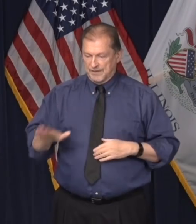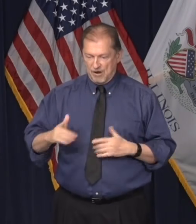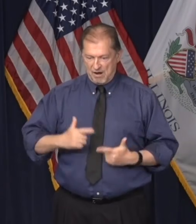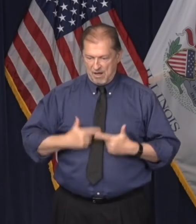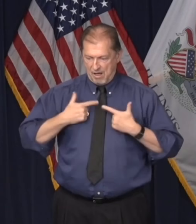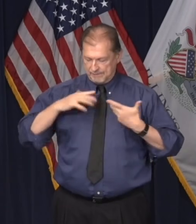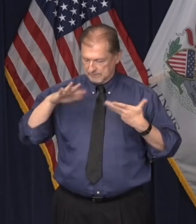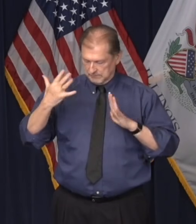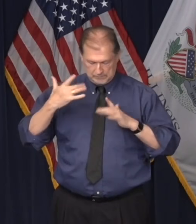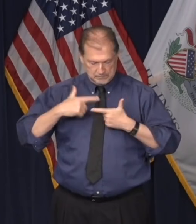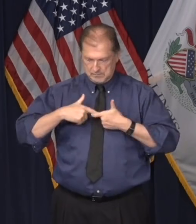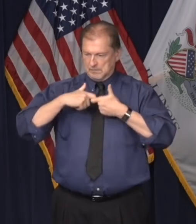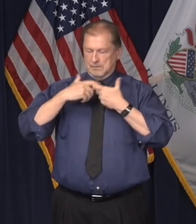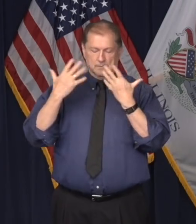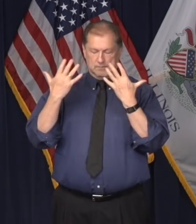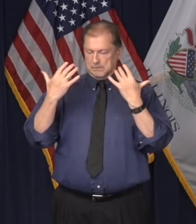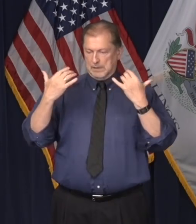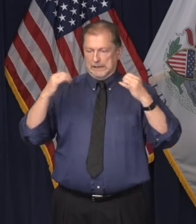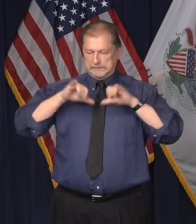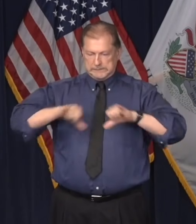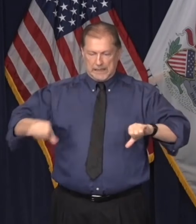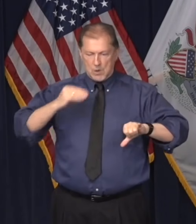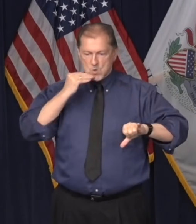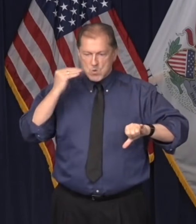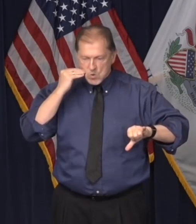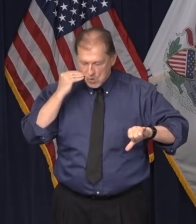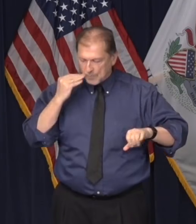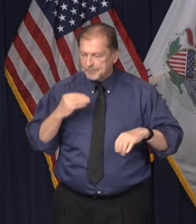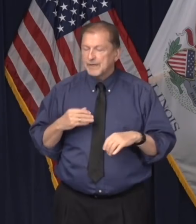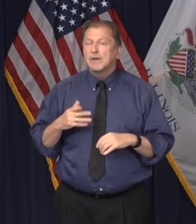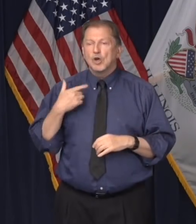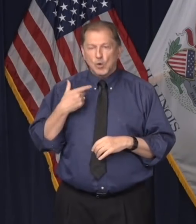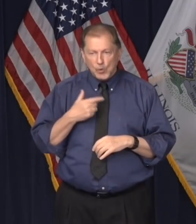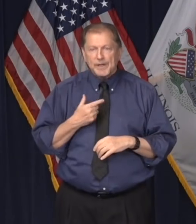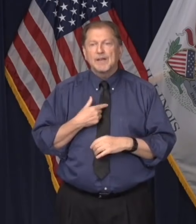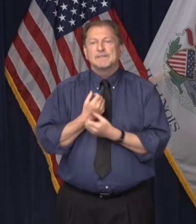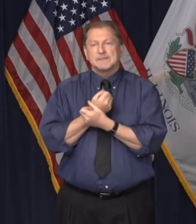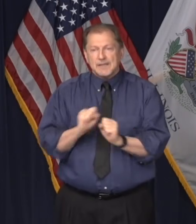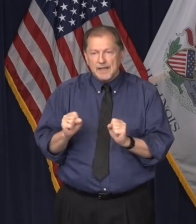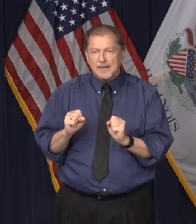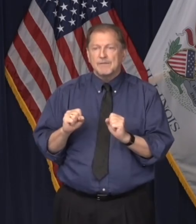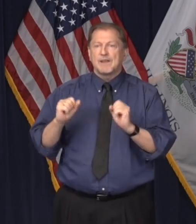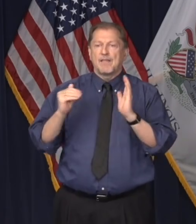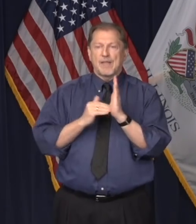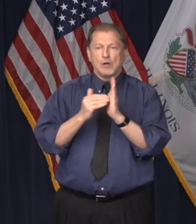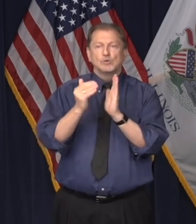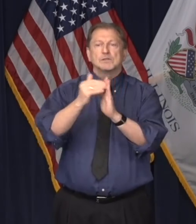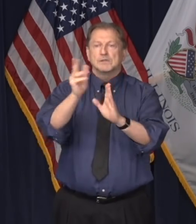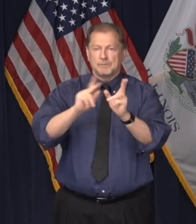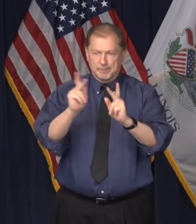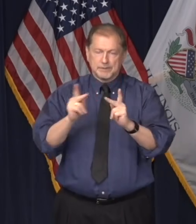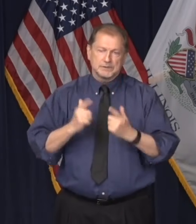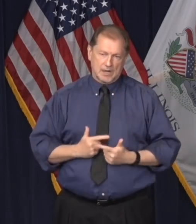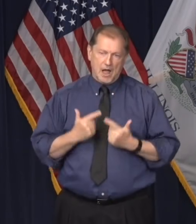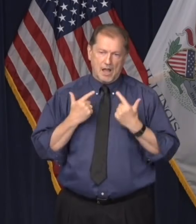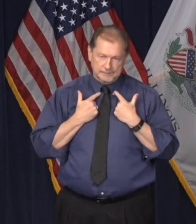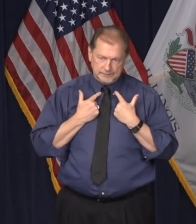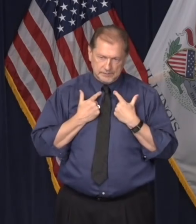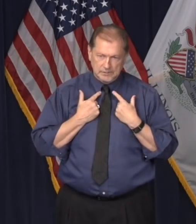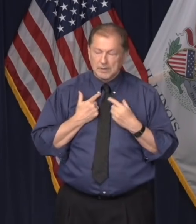PANDEMIC. THE STAY-AT-HOME ORDER HAS PREVENTED TENS OF THOUSANDS OF